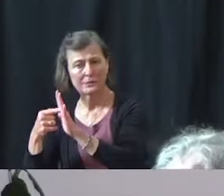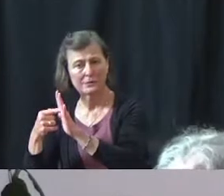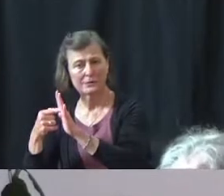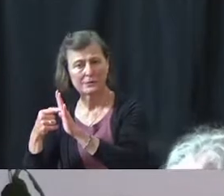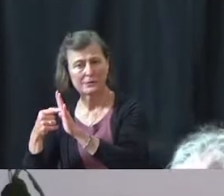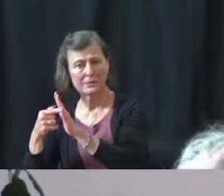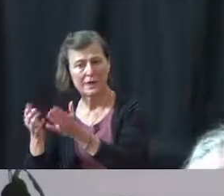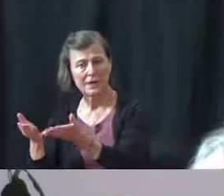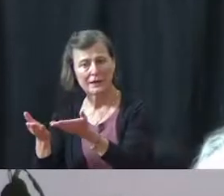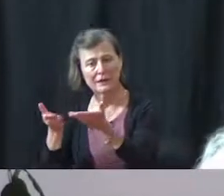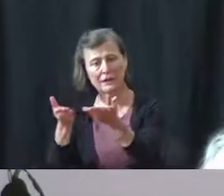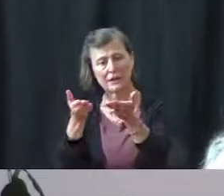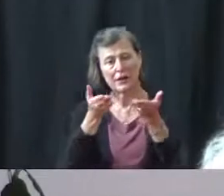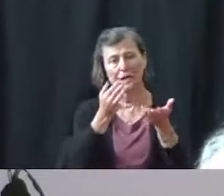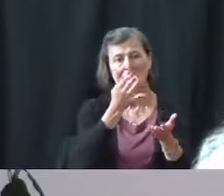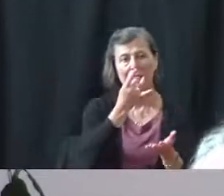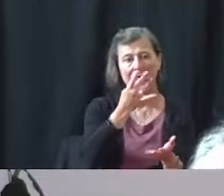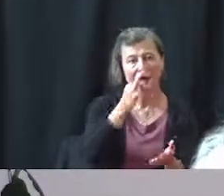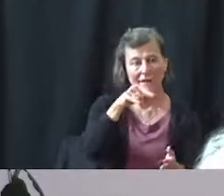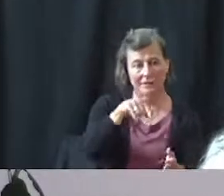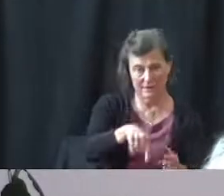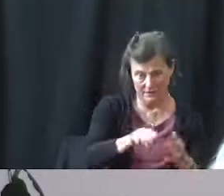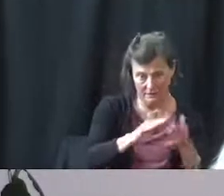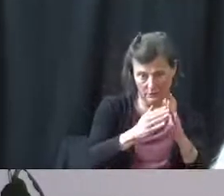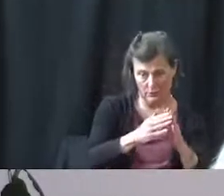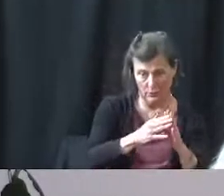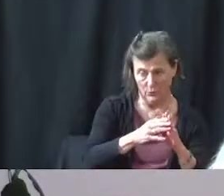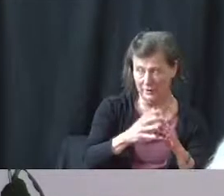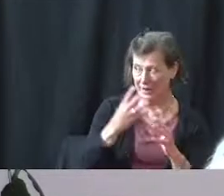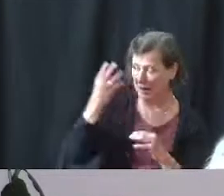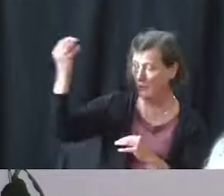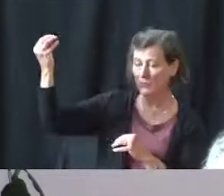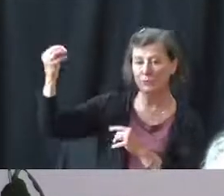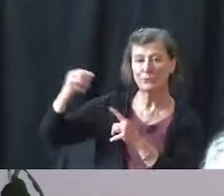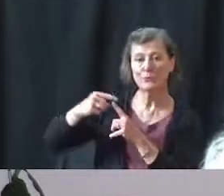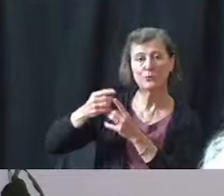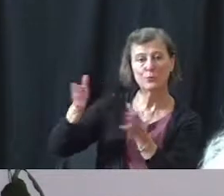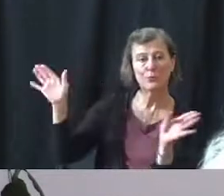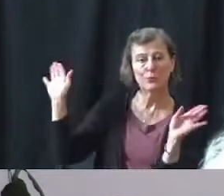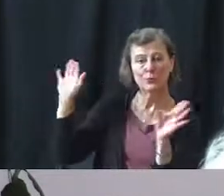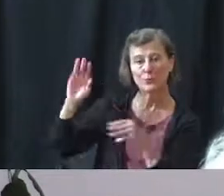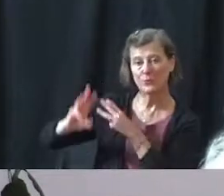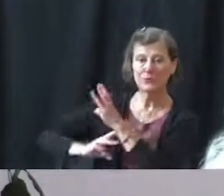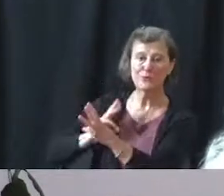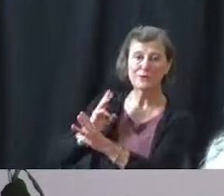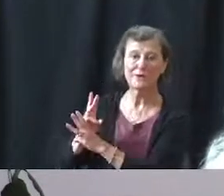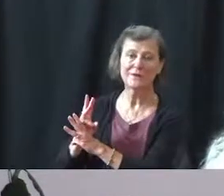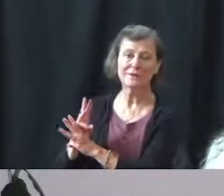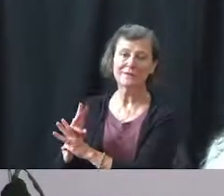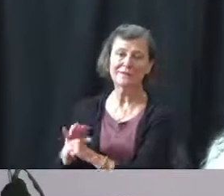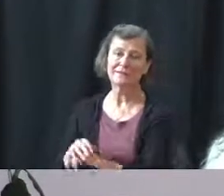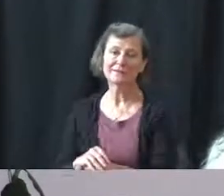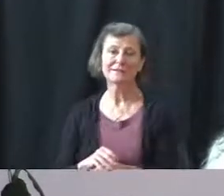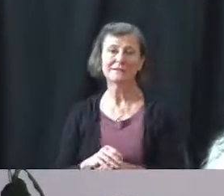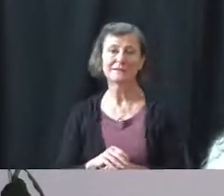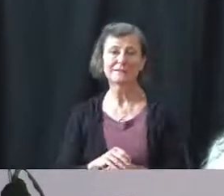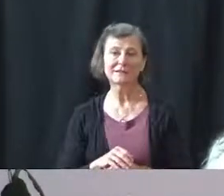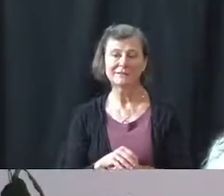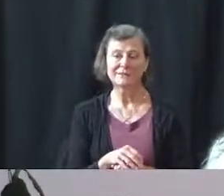the light of this community, out into the greater world.